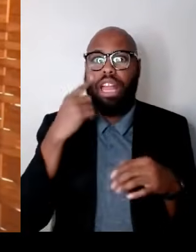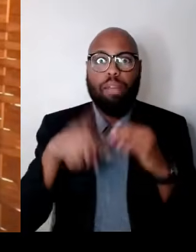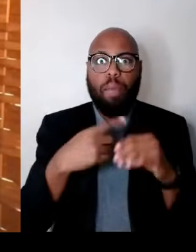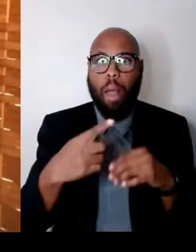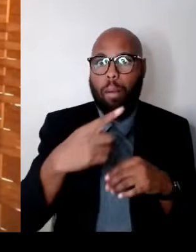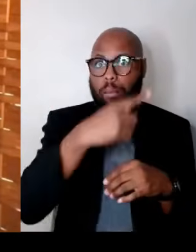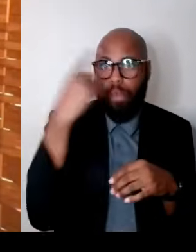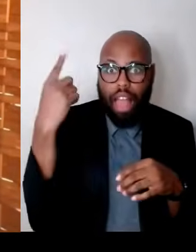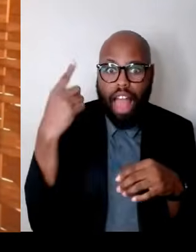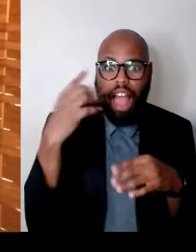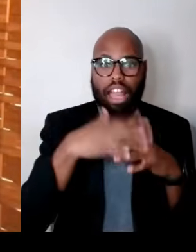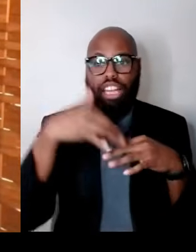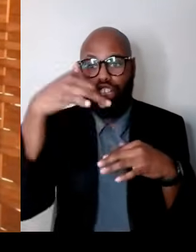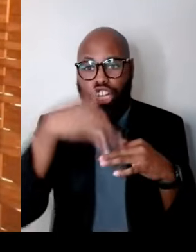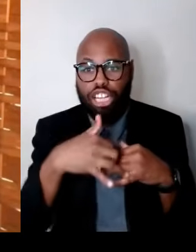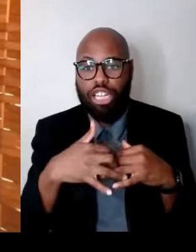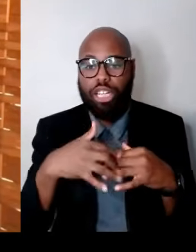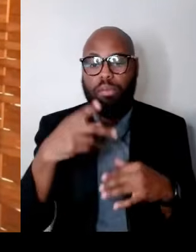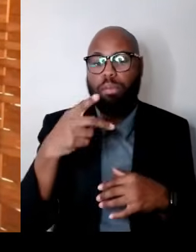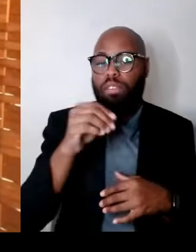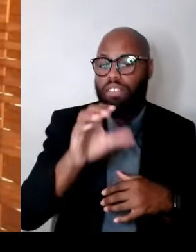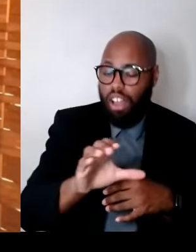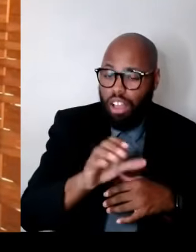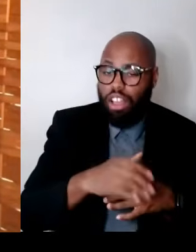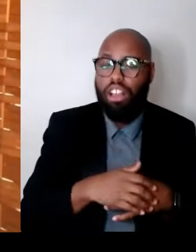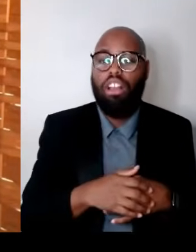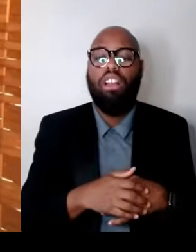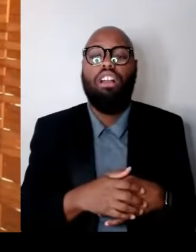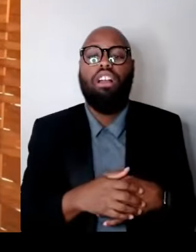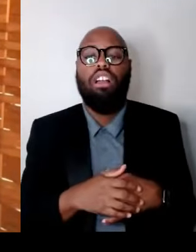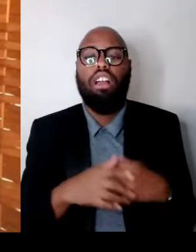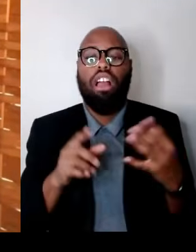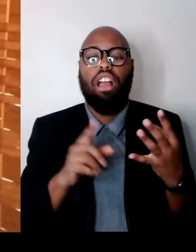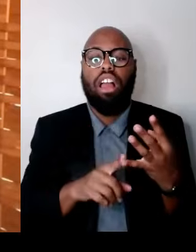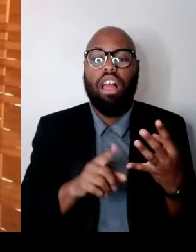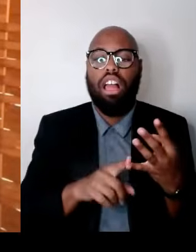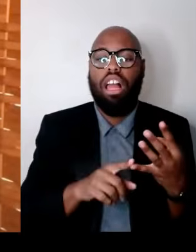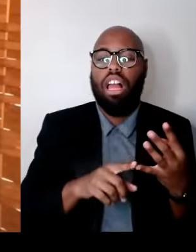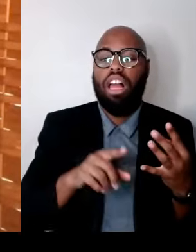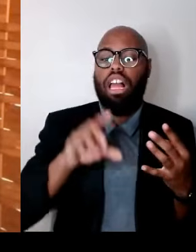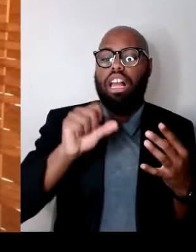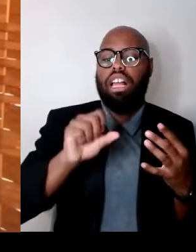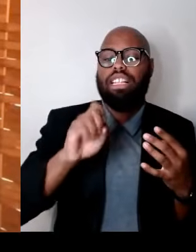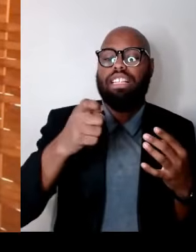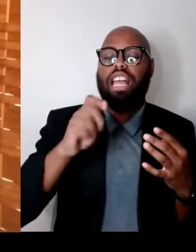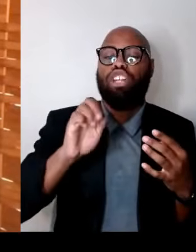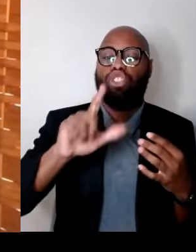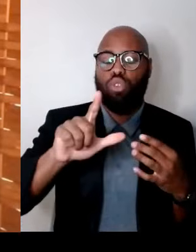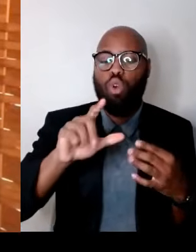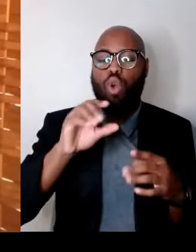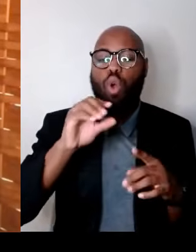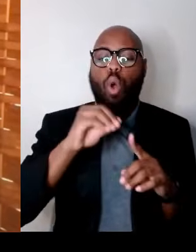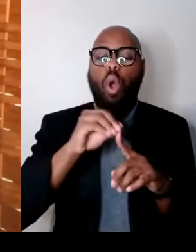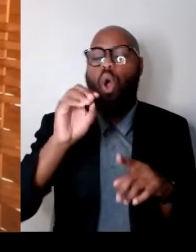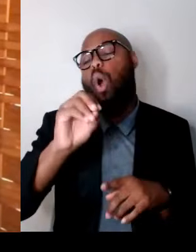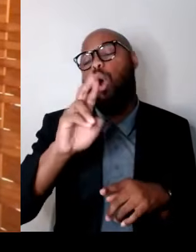people of color and sexual orientations or gender, right? So earlier,